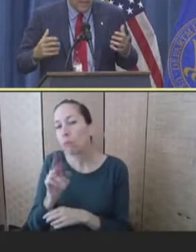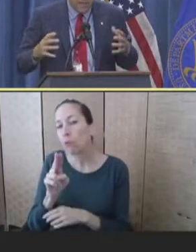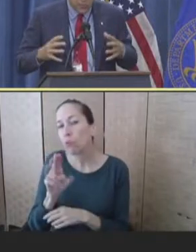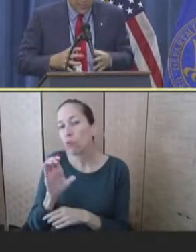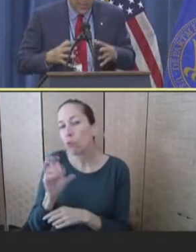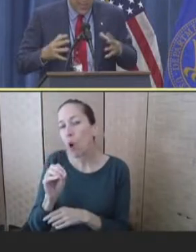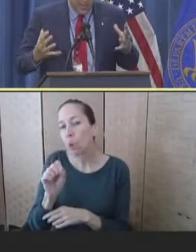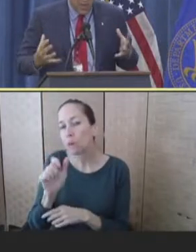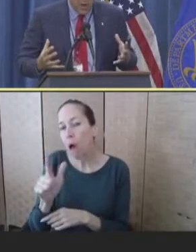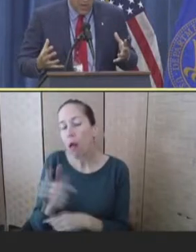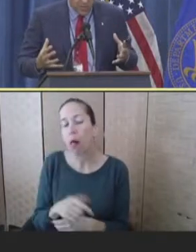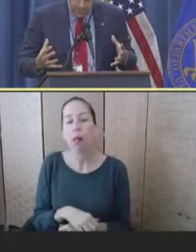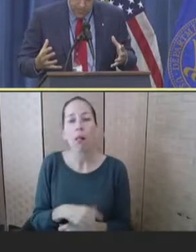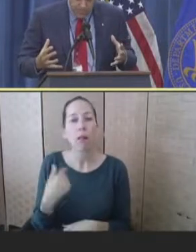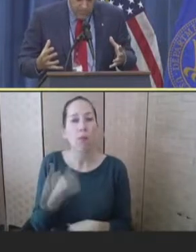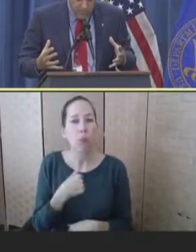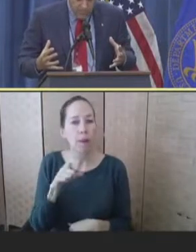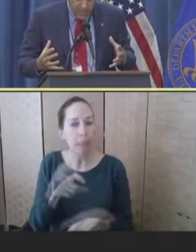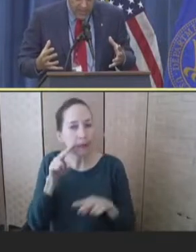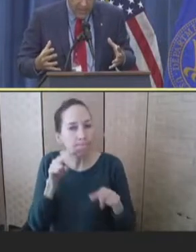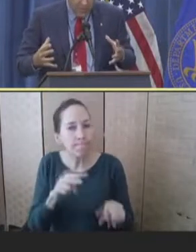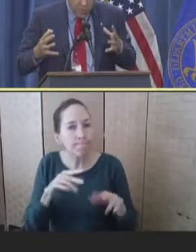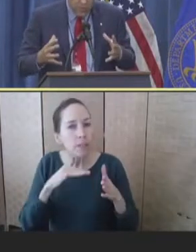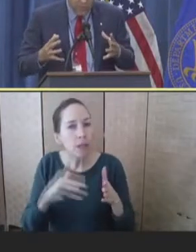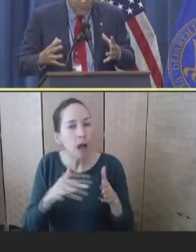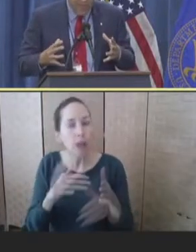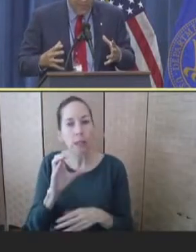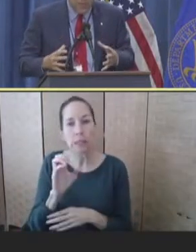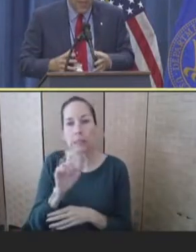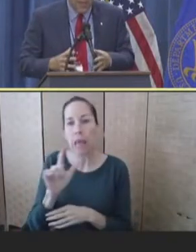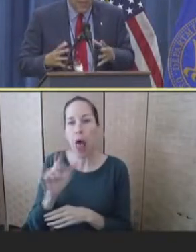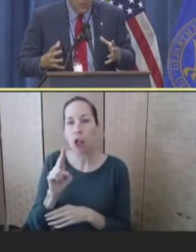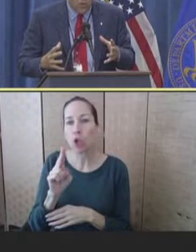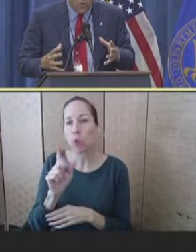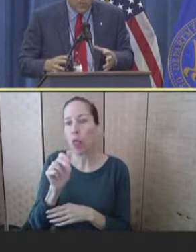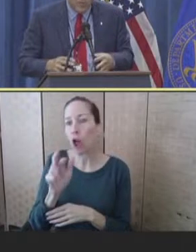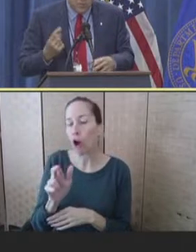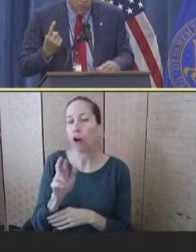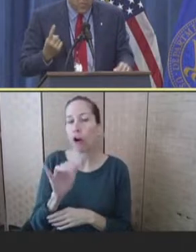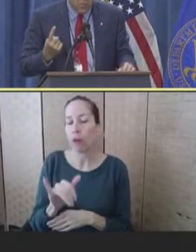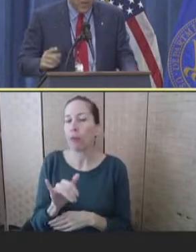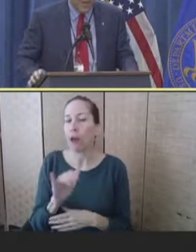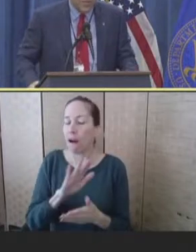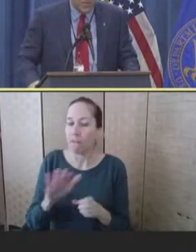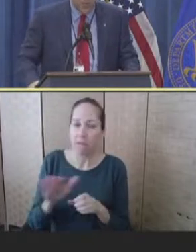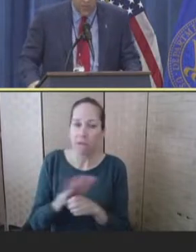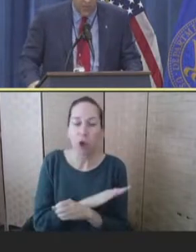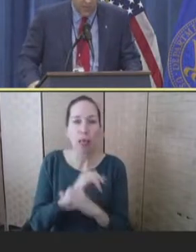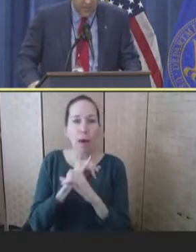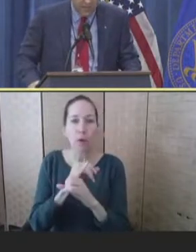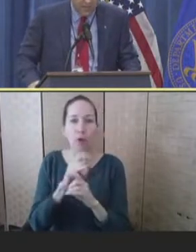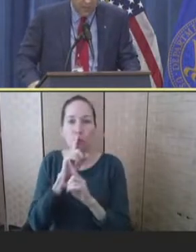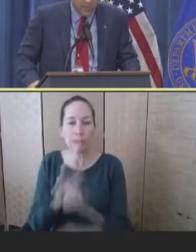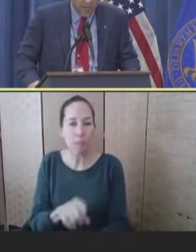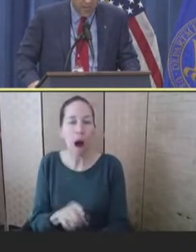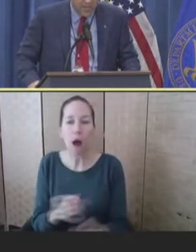But it's really a large immune response on the whole to more than one antigen that we really needed to focus on.